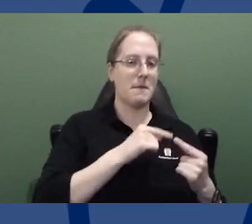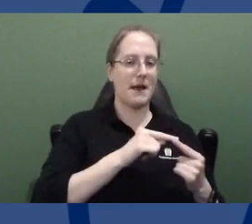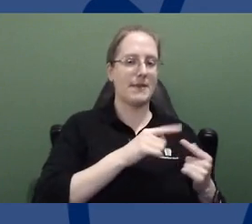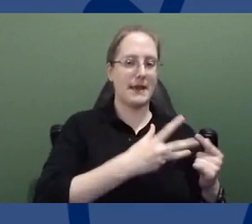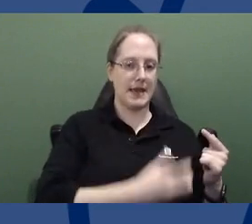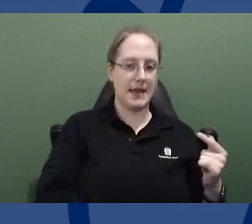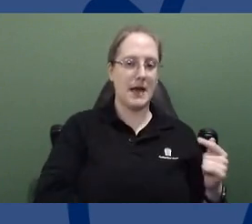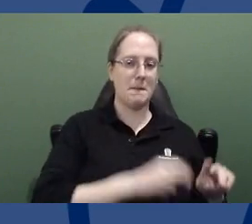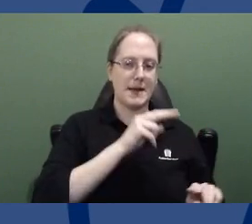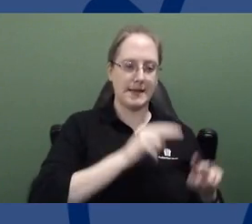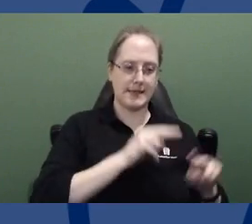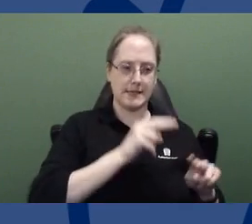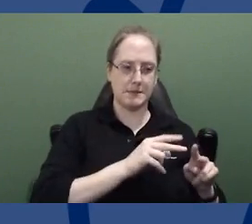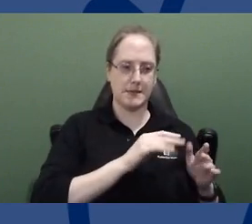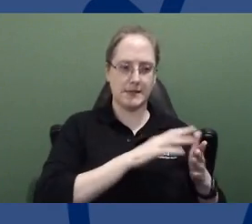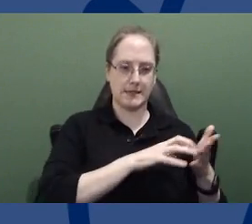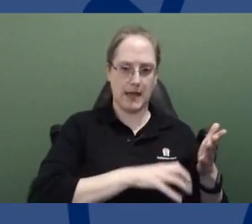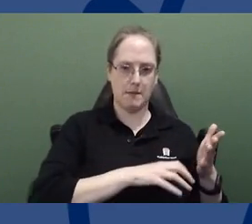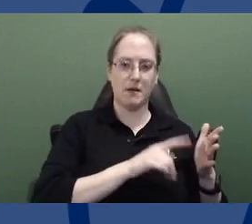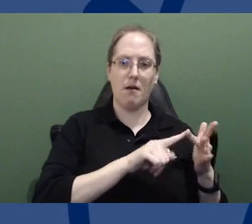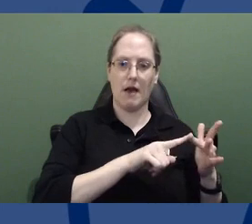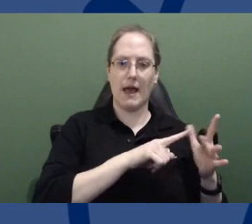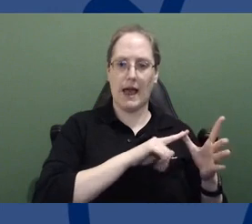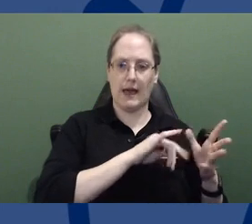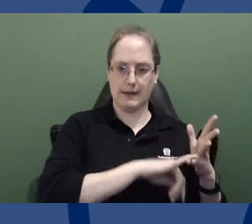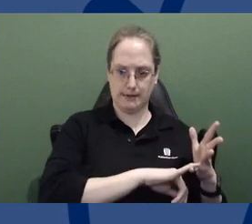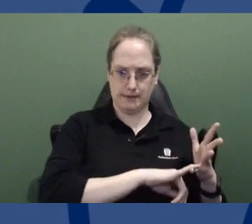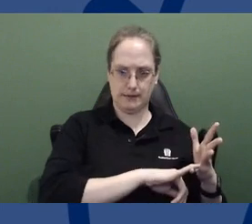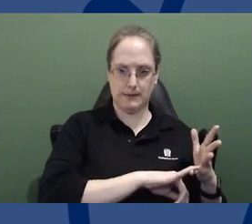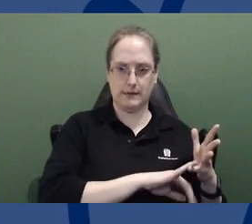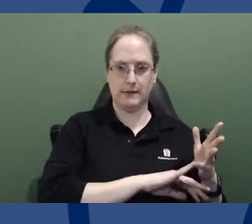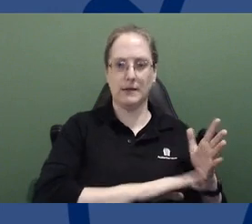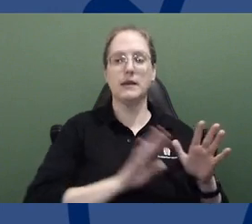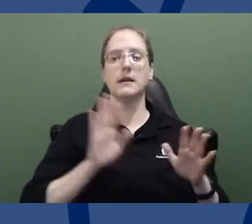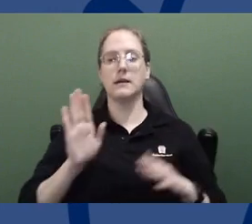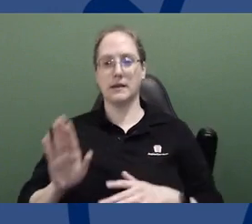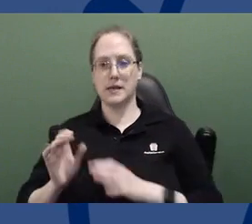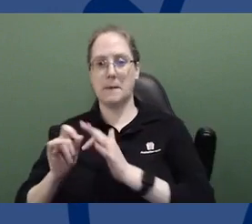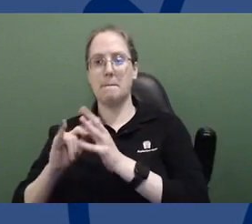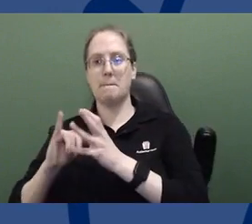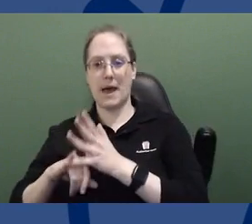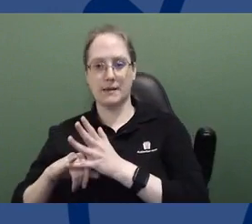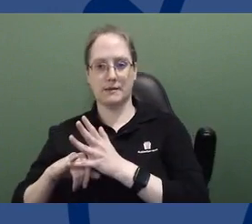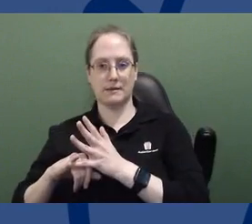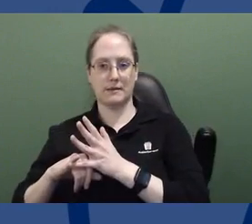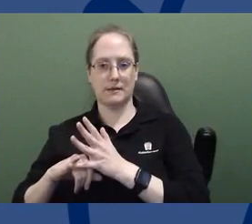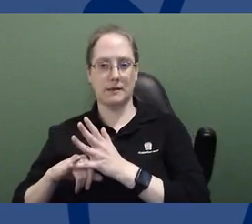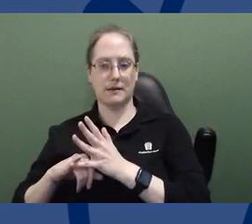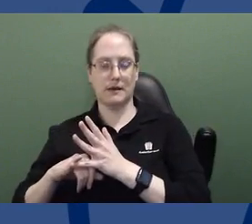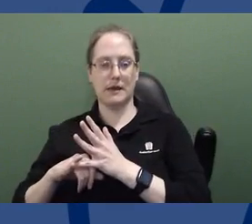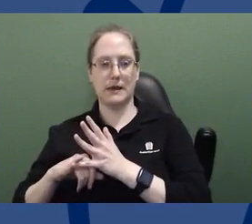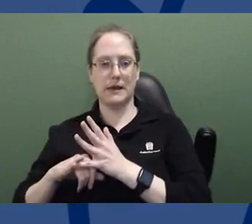statement, the IAS, the BAS is for ease of purposes, is you've just got to work out whether